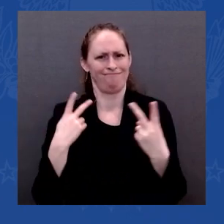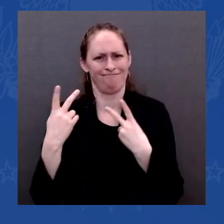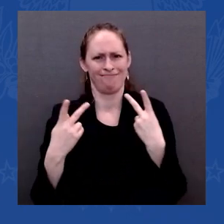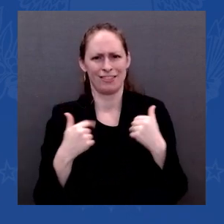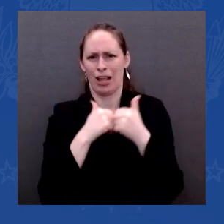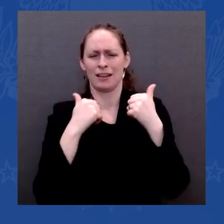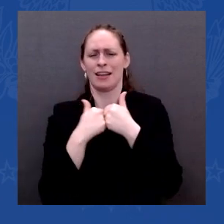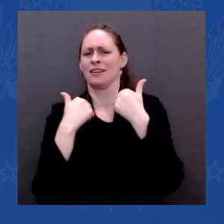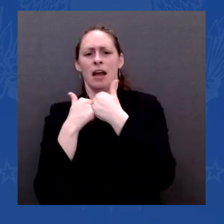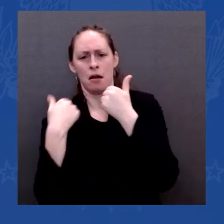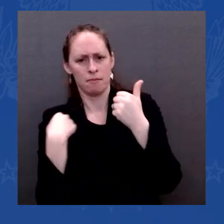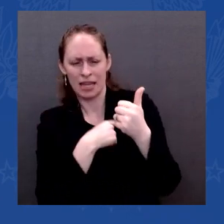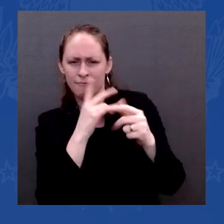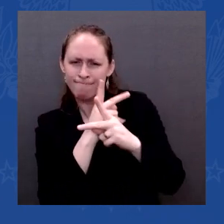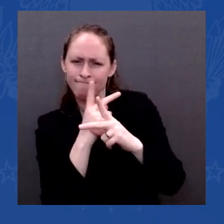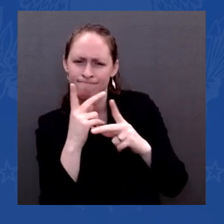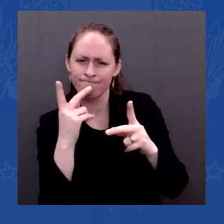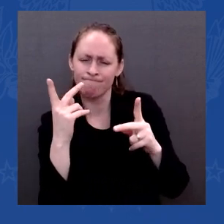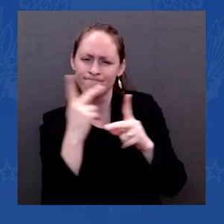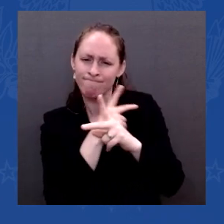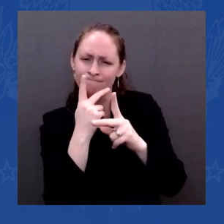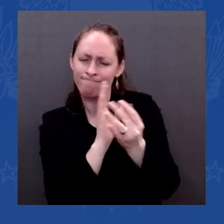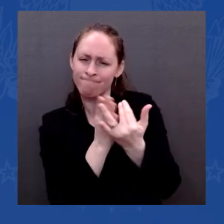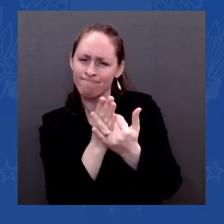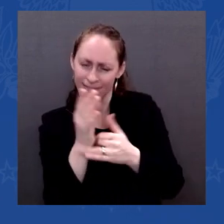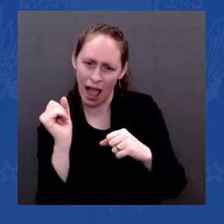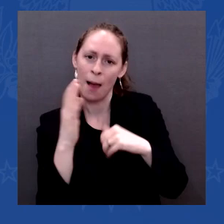Folks, I really believe it: There’s not a damn thing we can’t do if we set our minds to it.